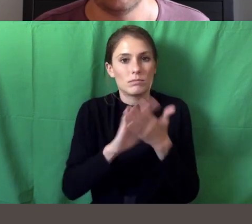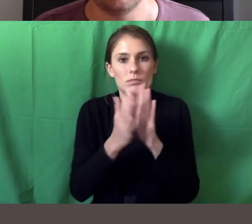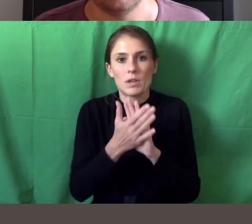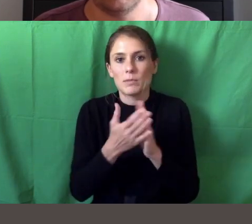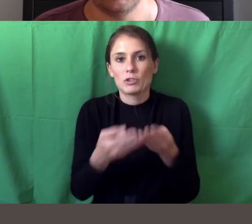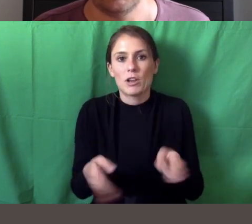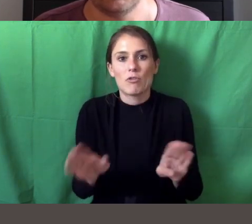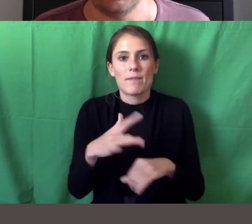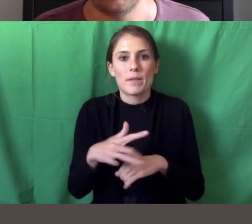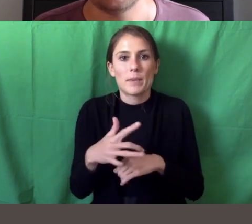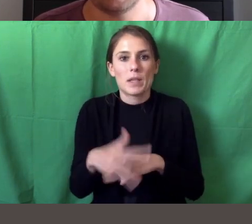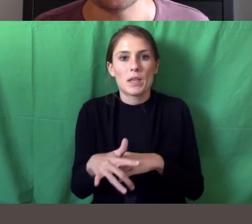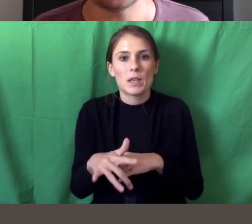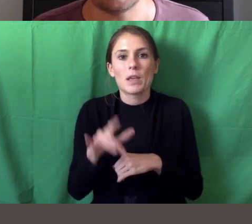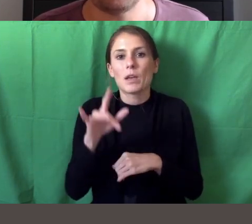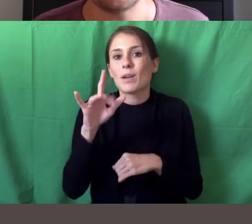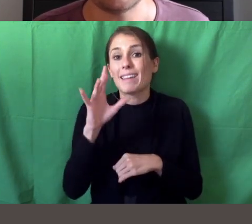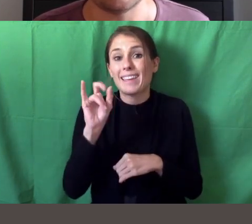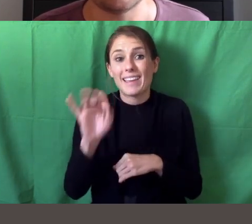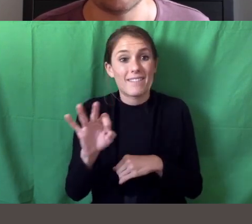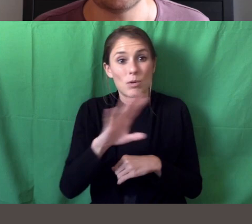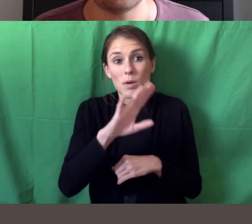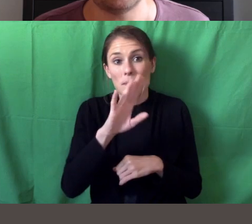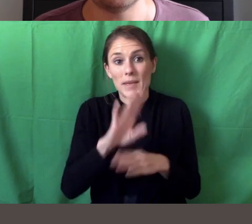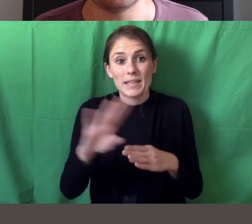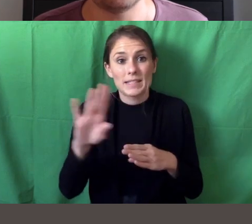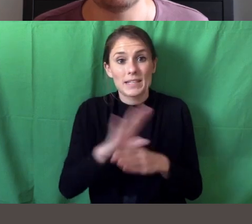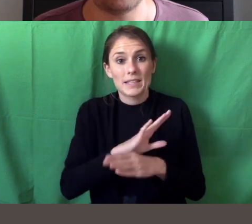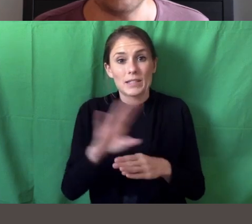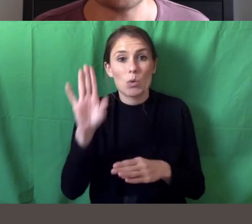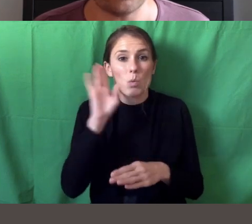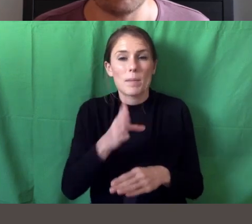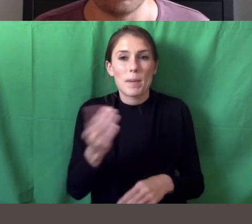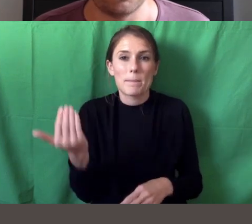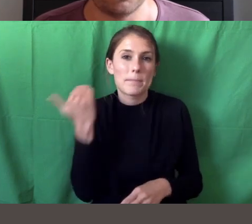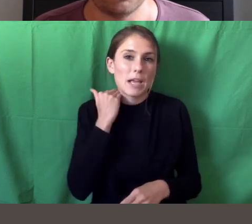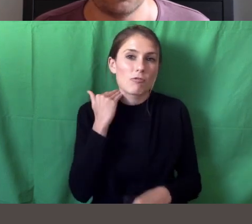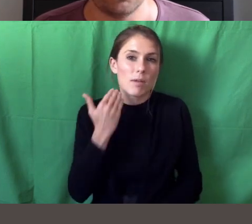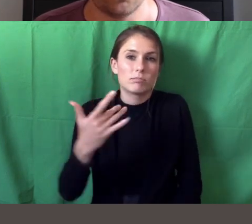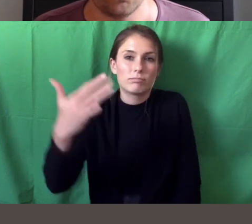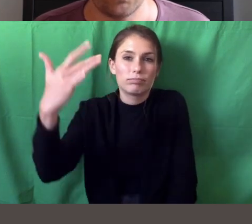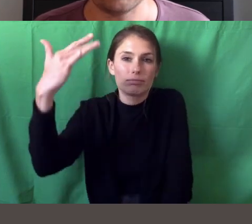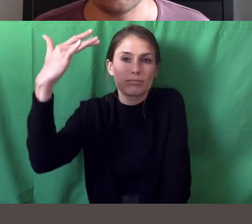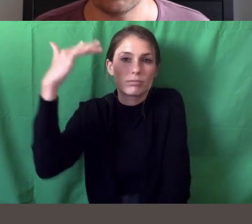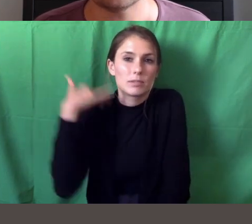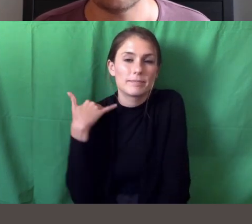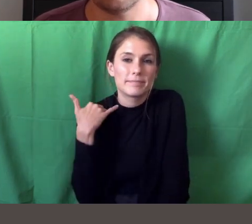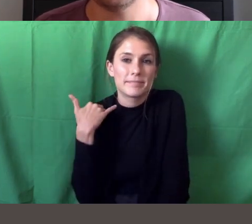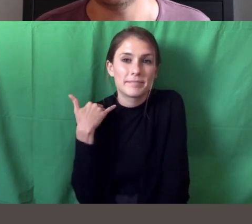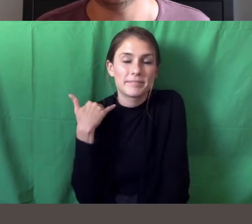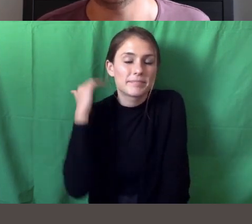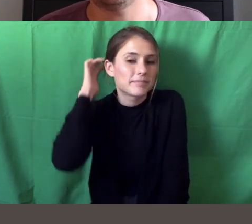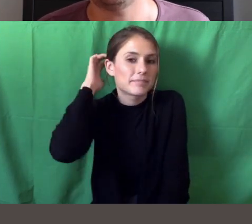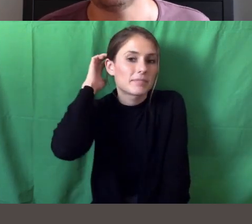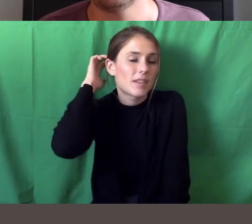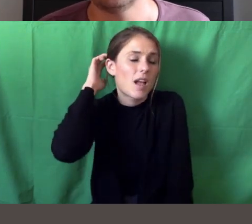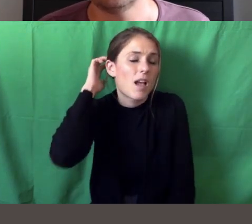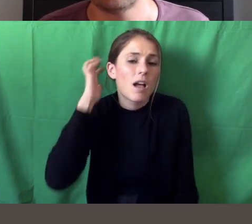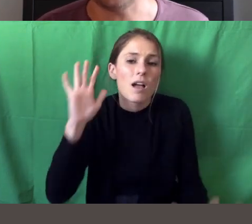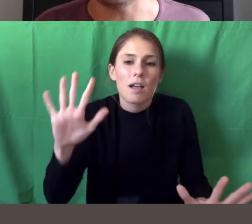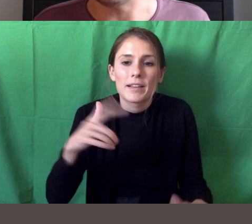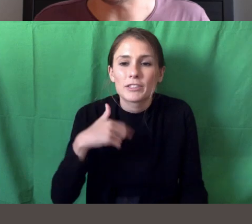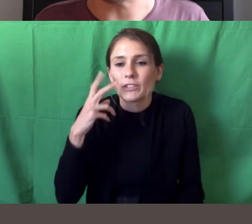reach general availability. If it was a business, it would have been bankrupt one long time